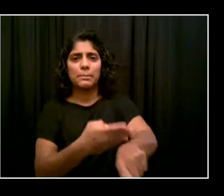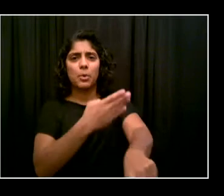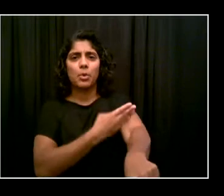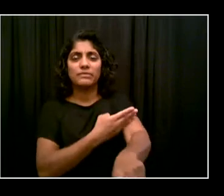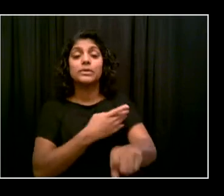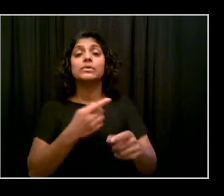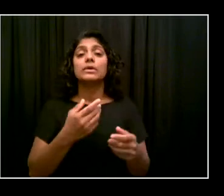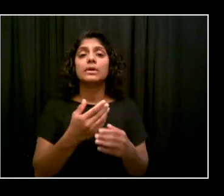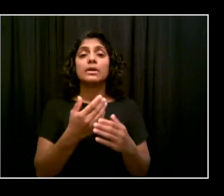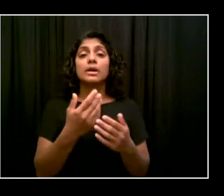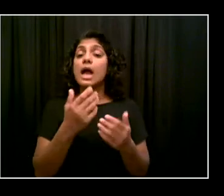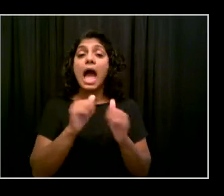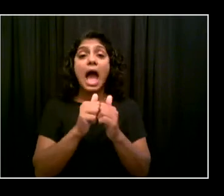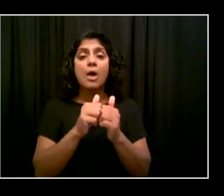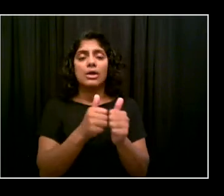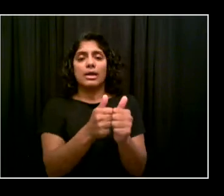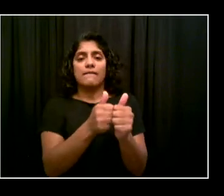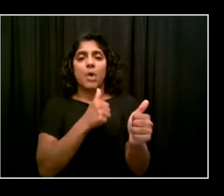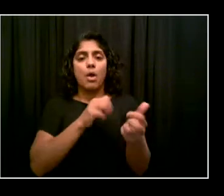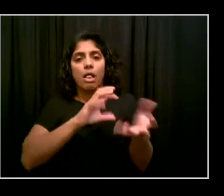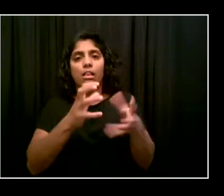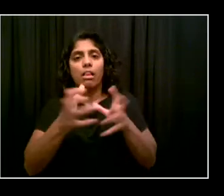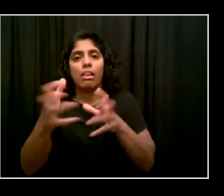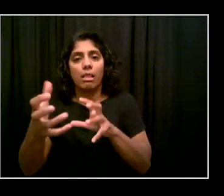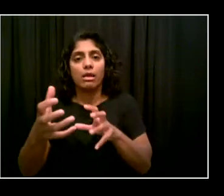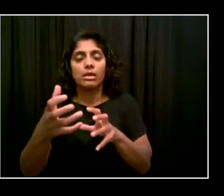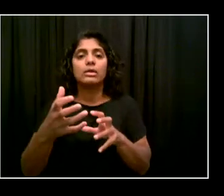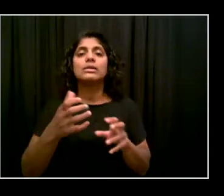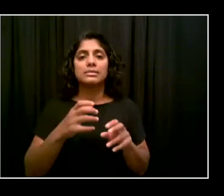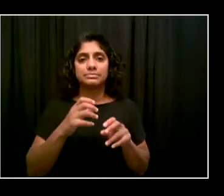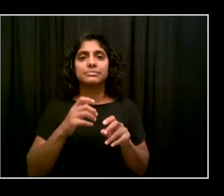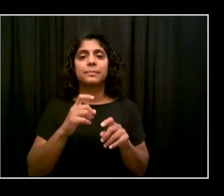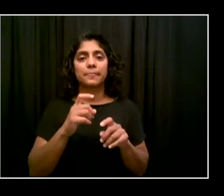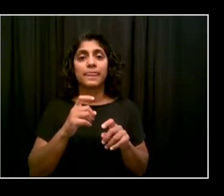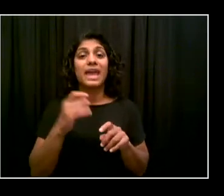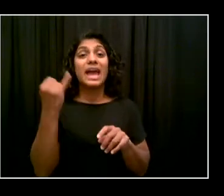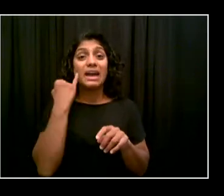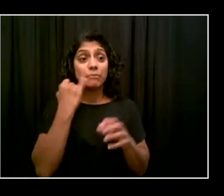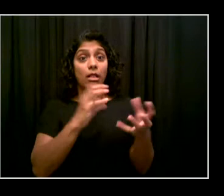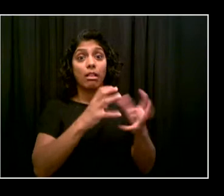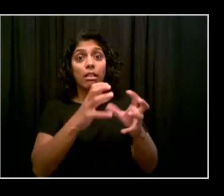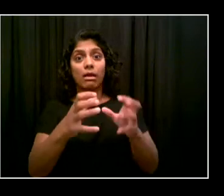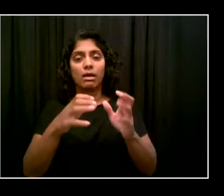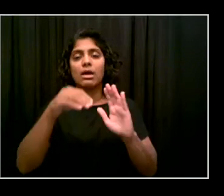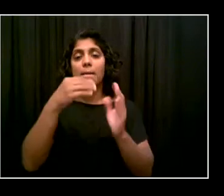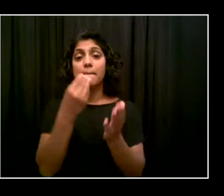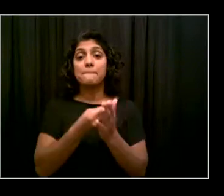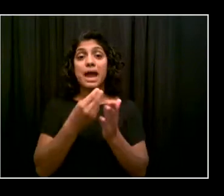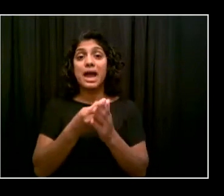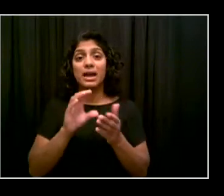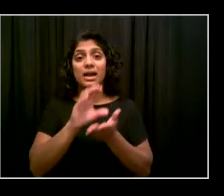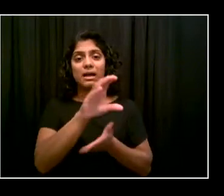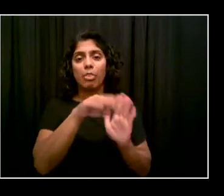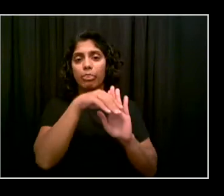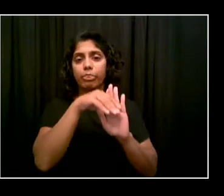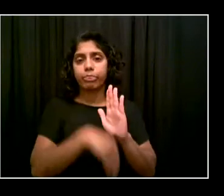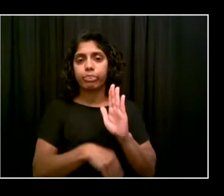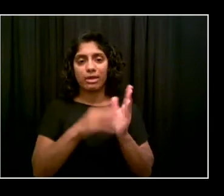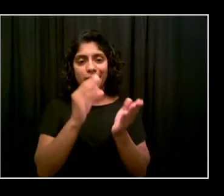IMPROVEMENT. WE NEED TO INVEST IN THE COMMUNITIES IN NEED AT THE